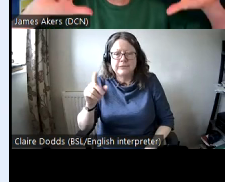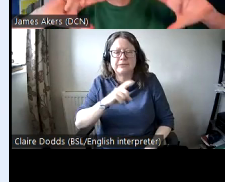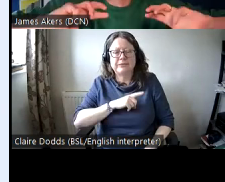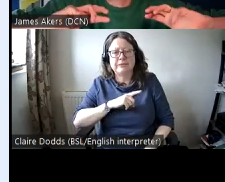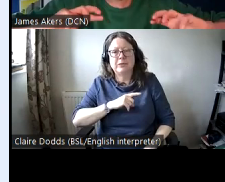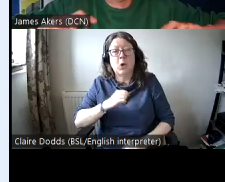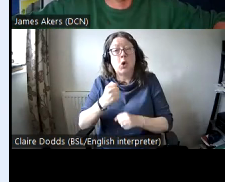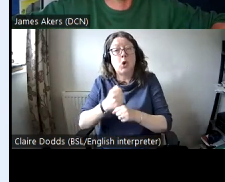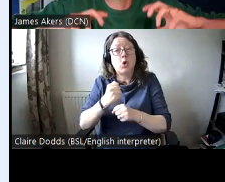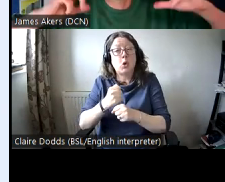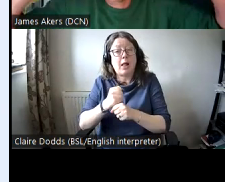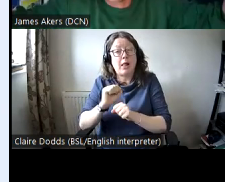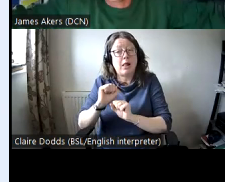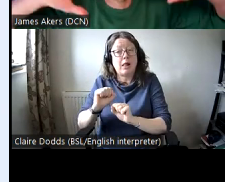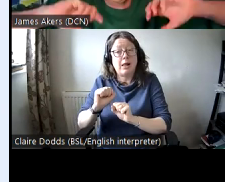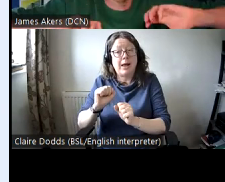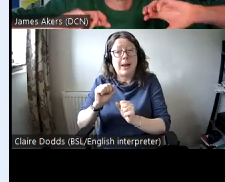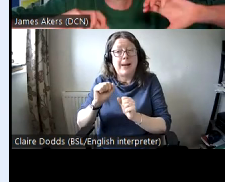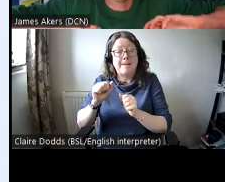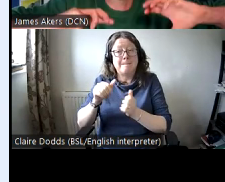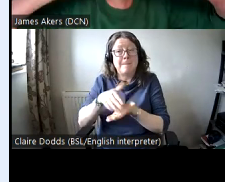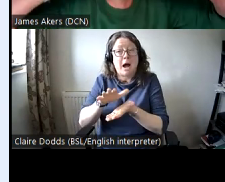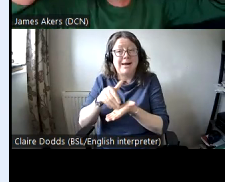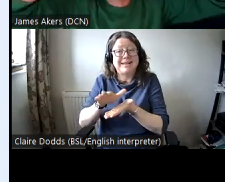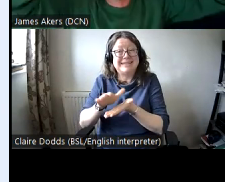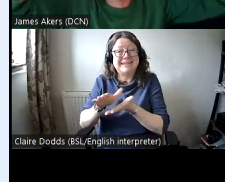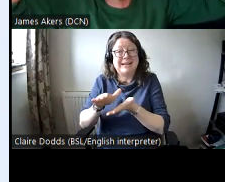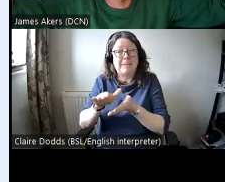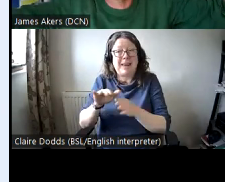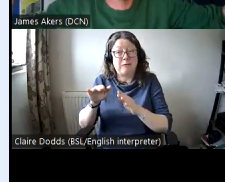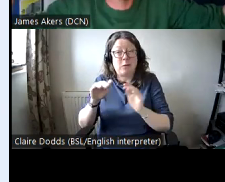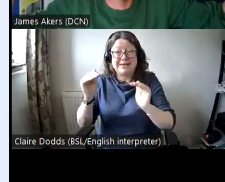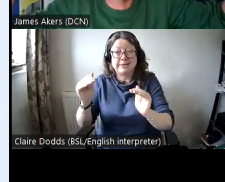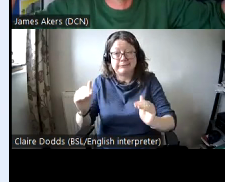is another level that sits above all of these as well.